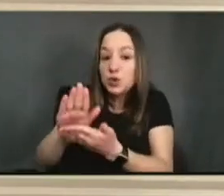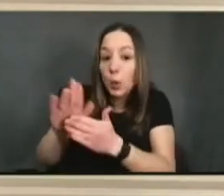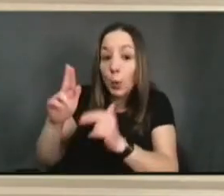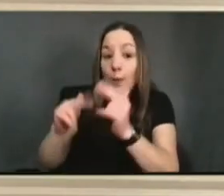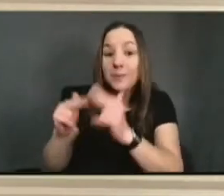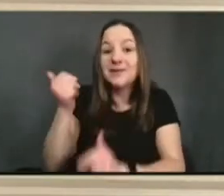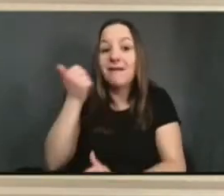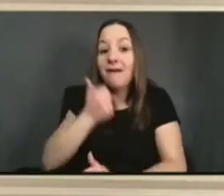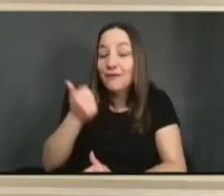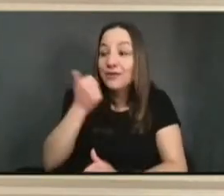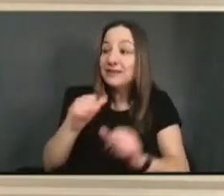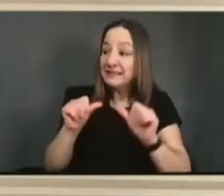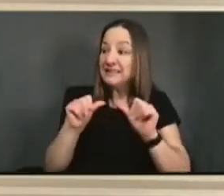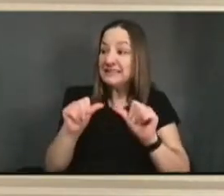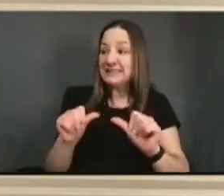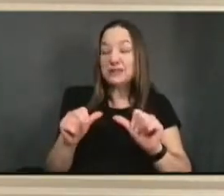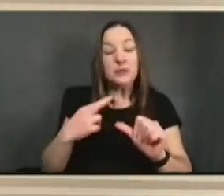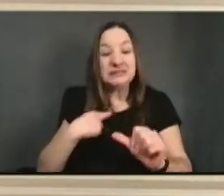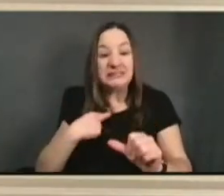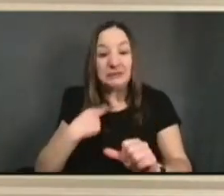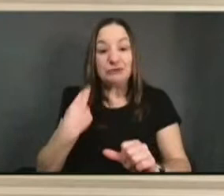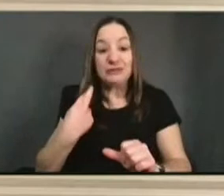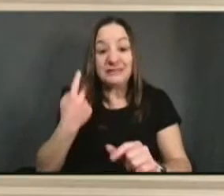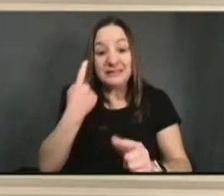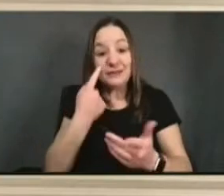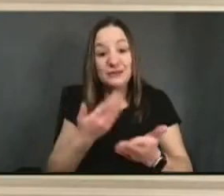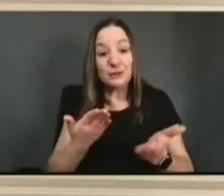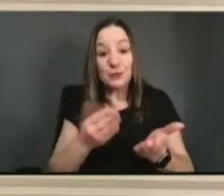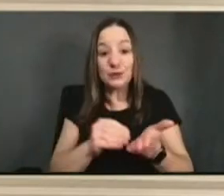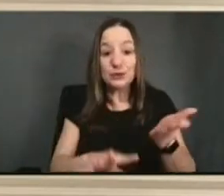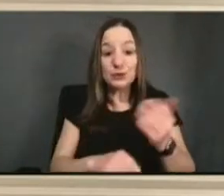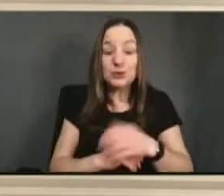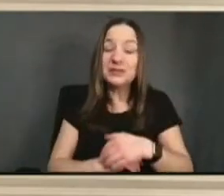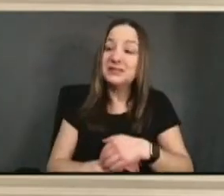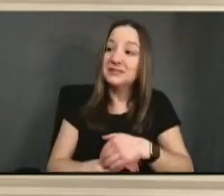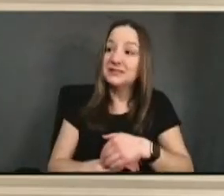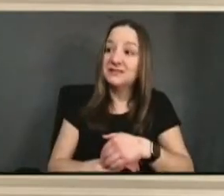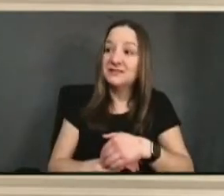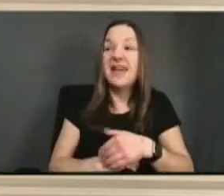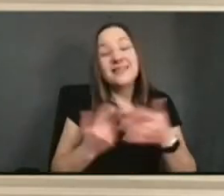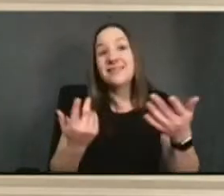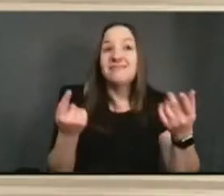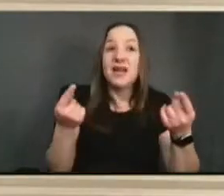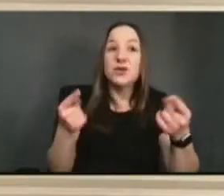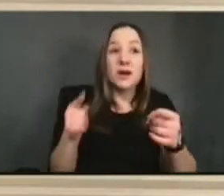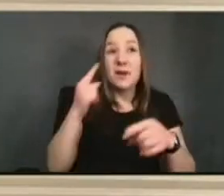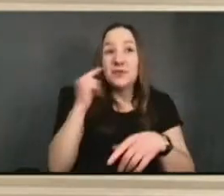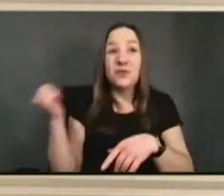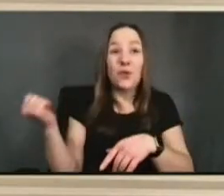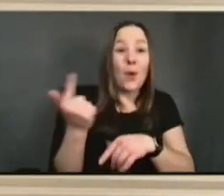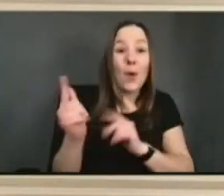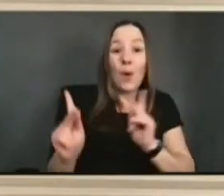schools each and every day who continue to put themselves at risk, and we understand that's